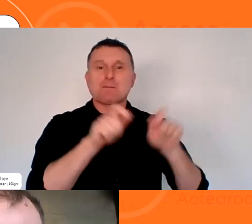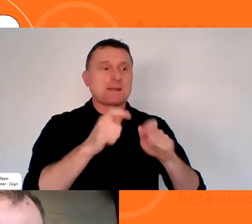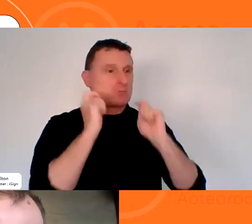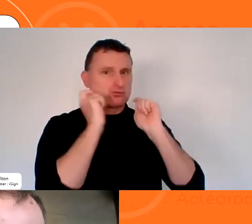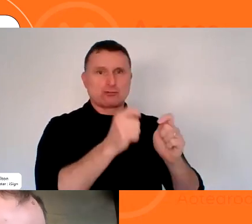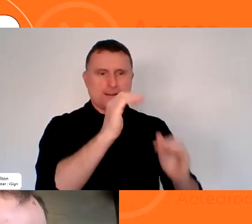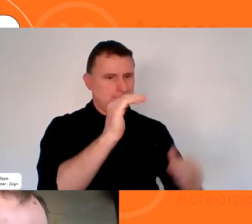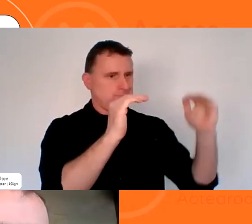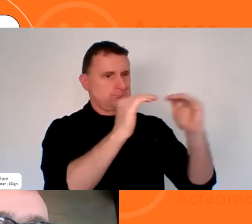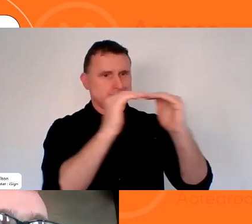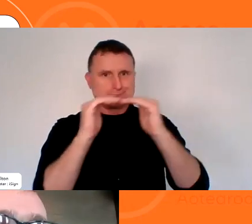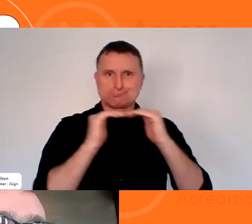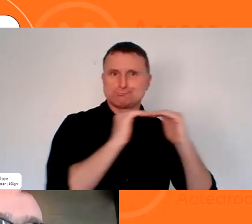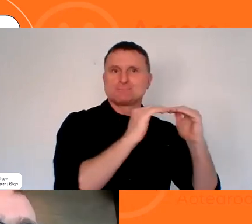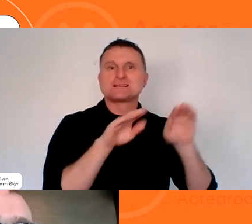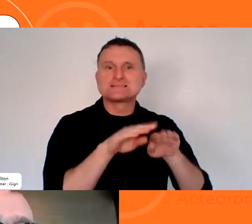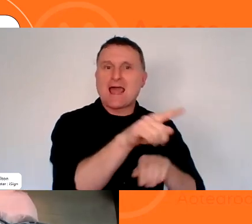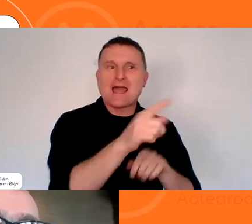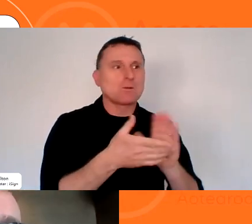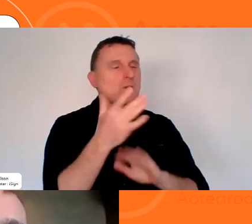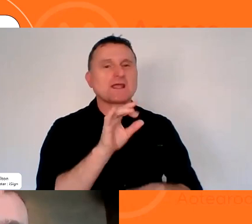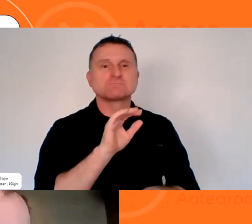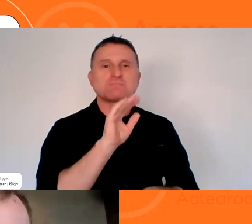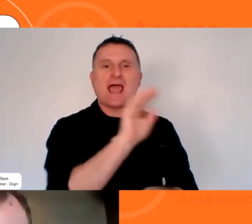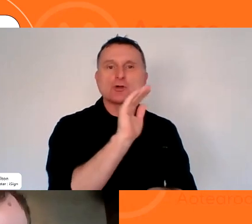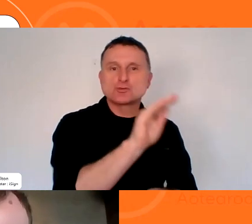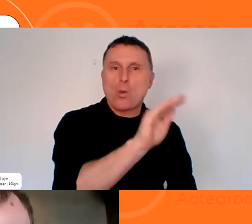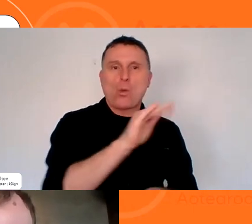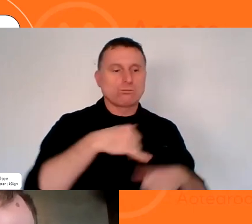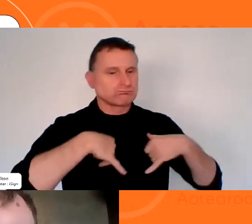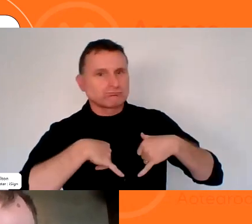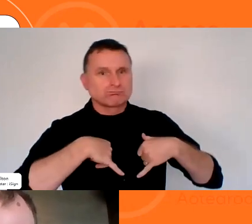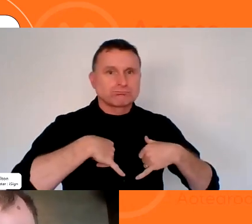outdoor ed and, yeah, and we still had to get on the school bus end